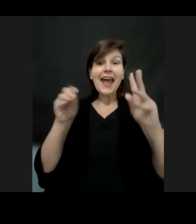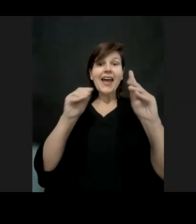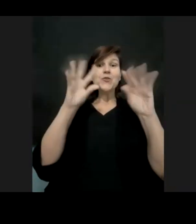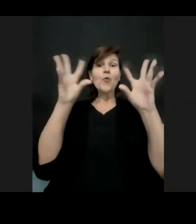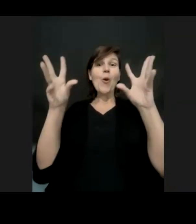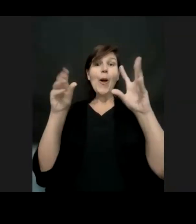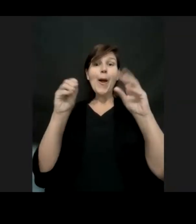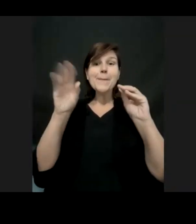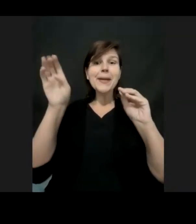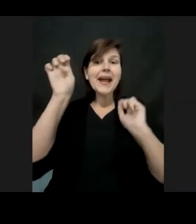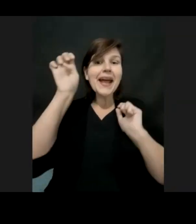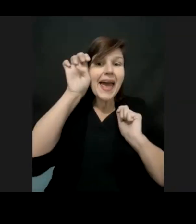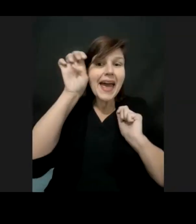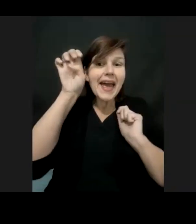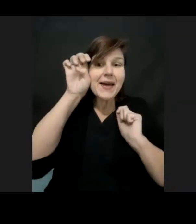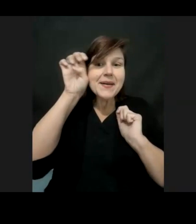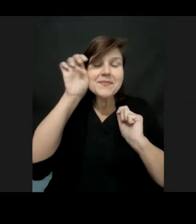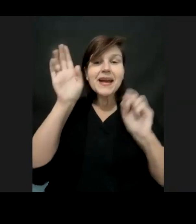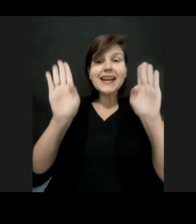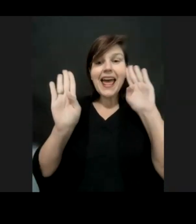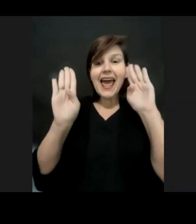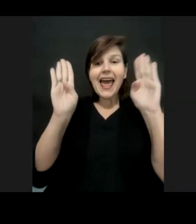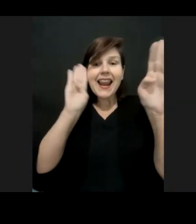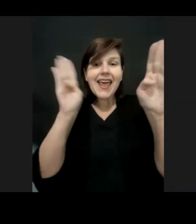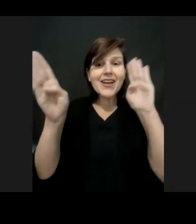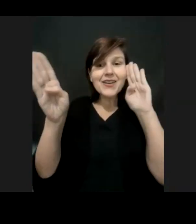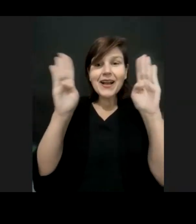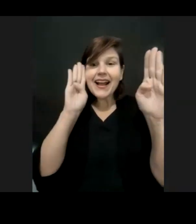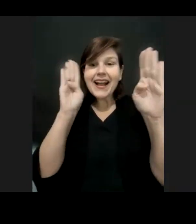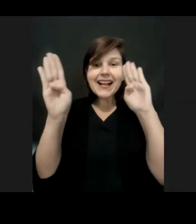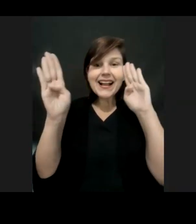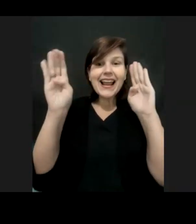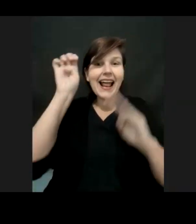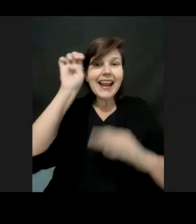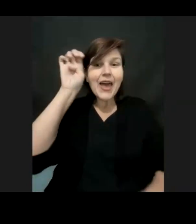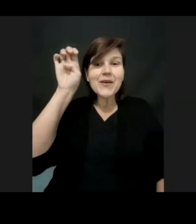Hello, hello, hello, Emmett. Emmett, Emmett, hello, Emmett.